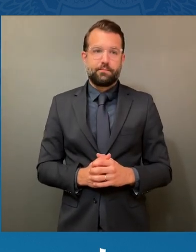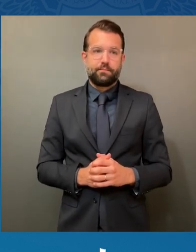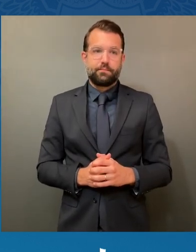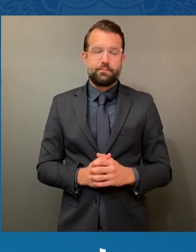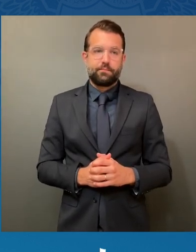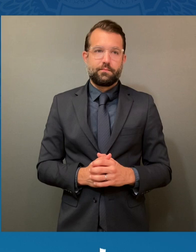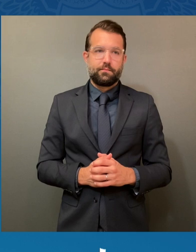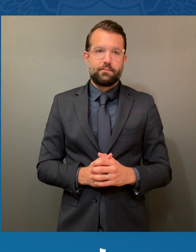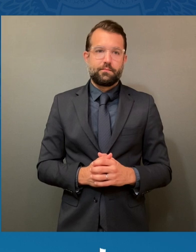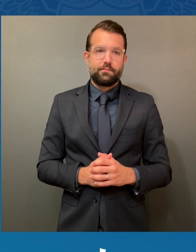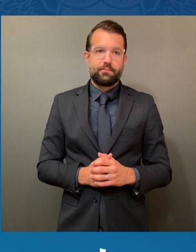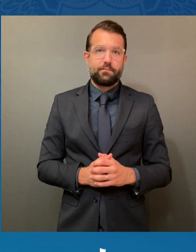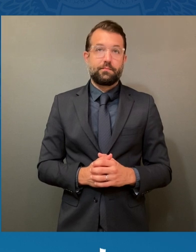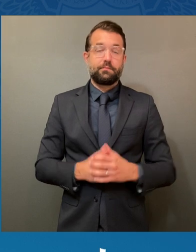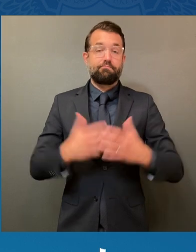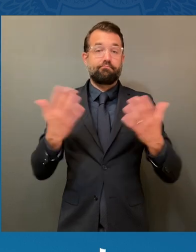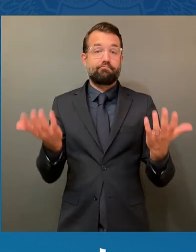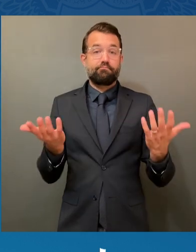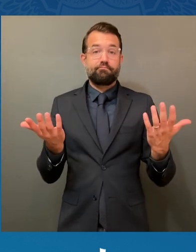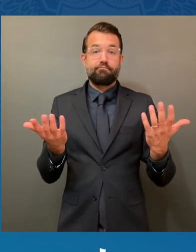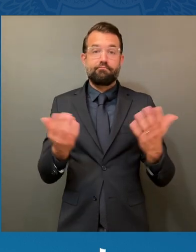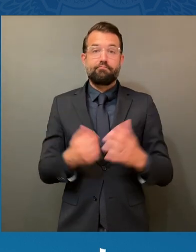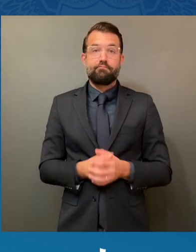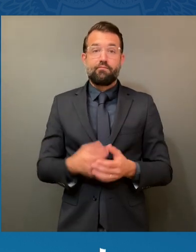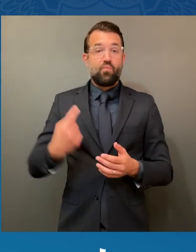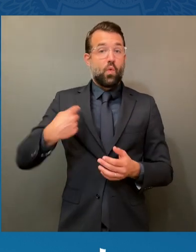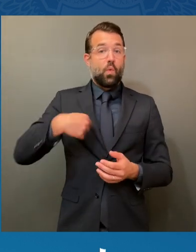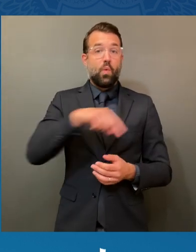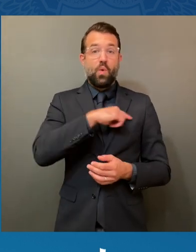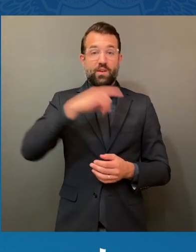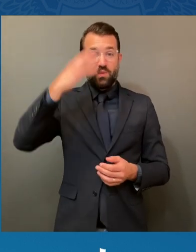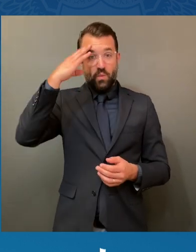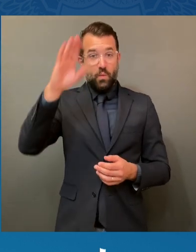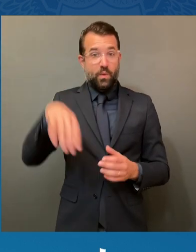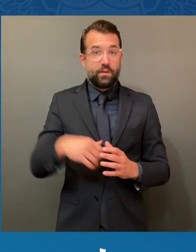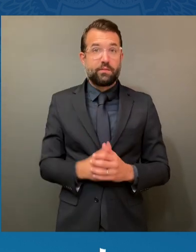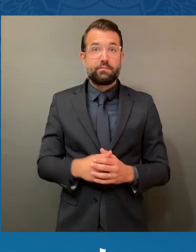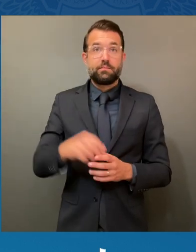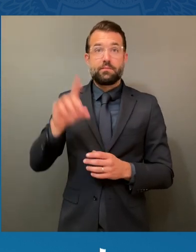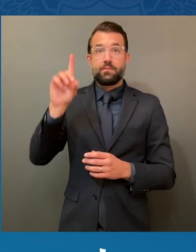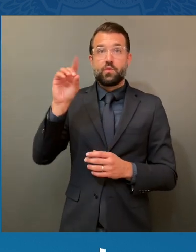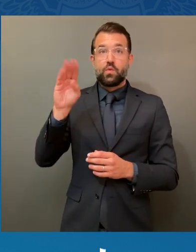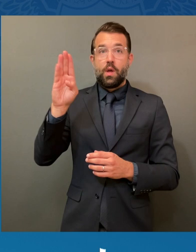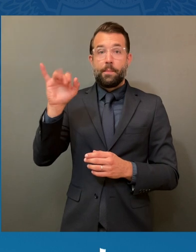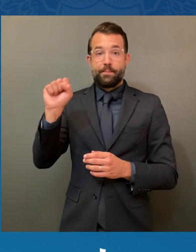So, as we all know, earlier this year in the Dobbs decision, the United States Supreme Court --